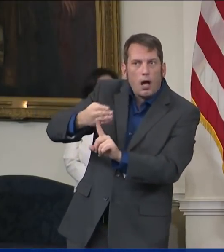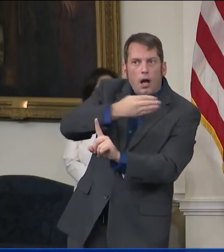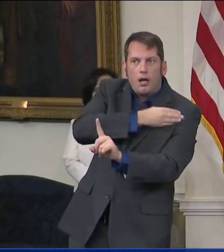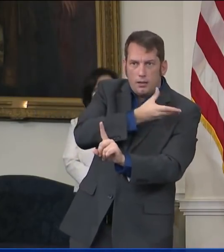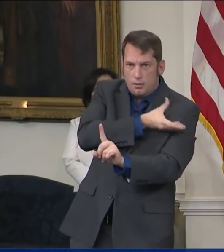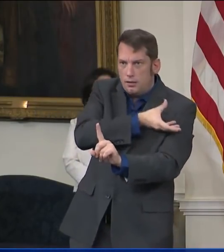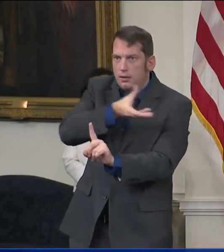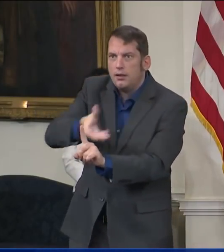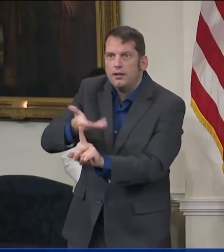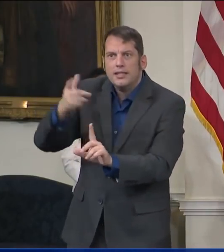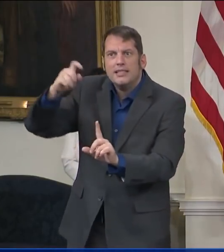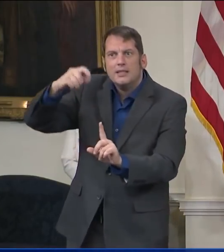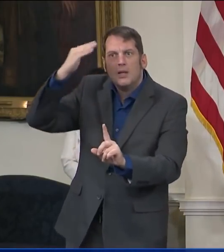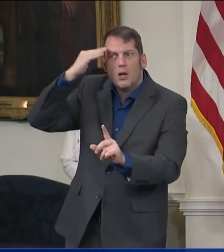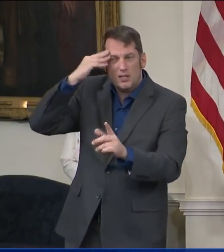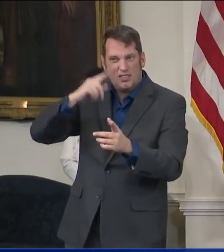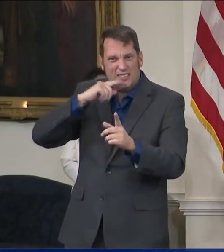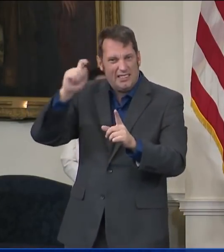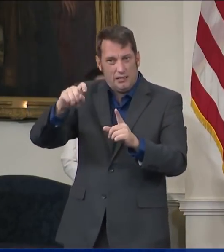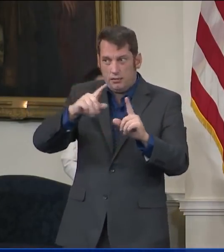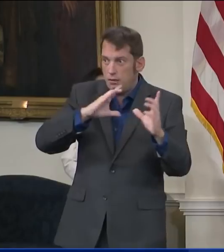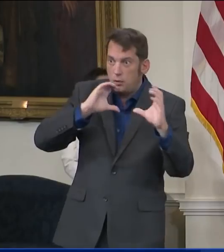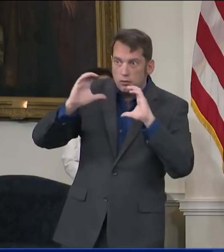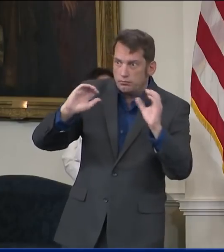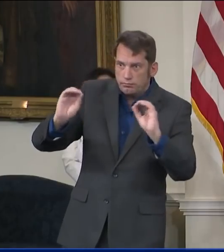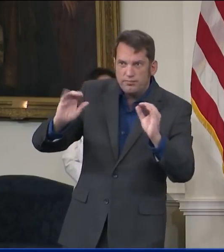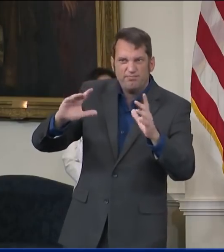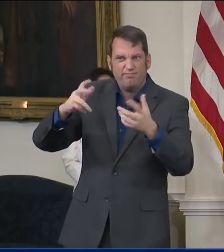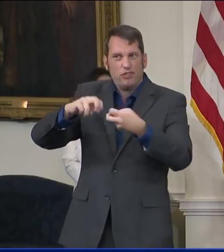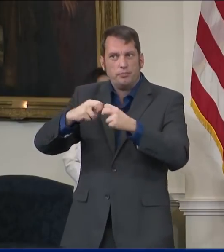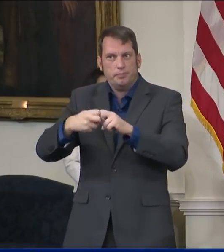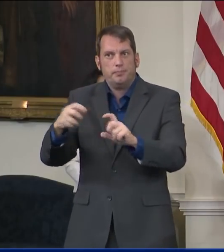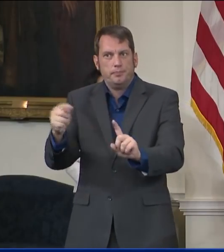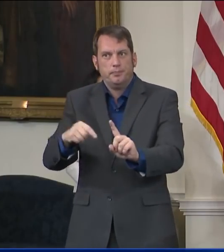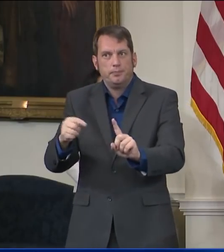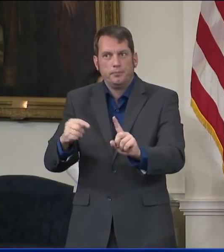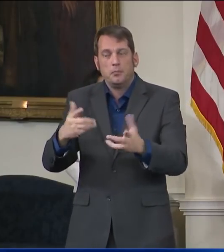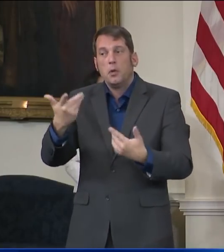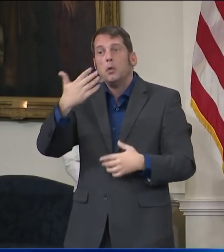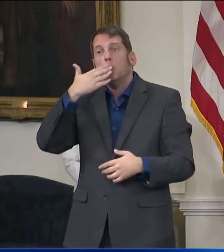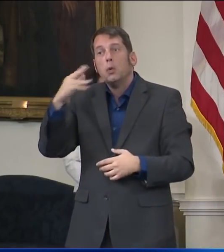THAT DOESN’T REALLY KNOW MUCH ABOUT WHAT’S CURRENTLY HAPPENING AND THAT’S THE PROBLEM.